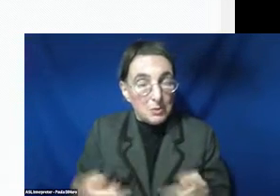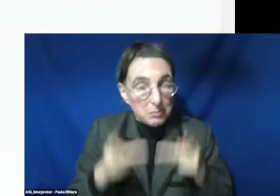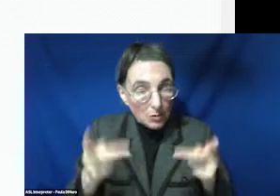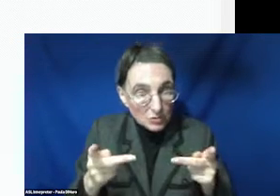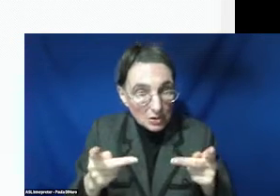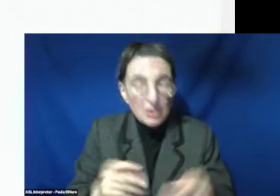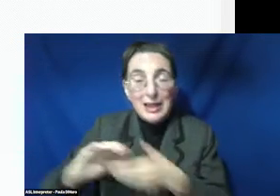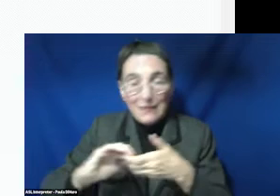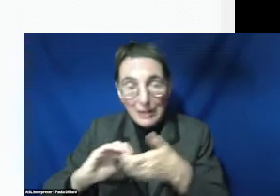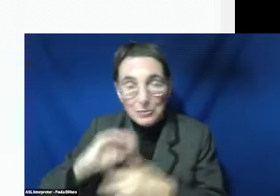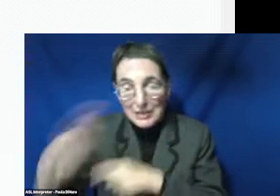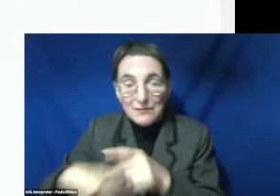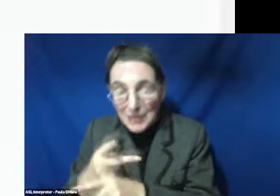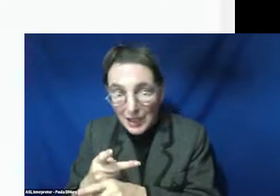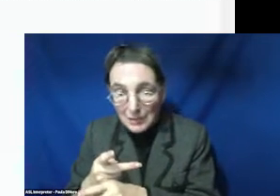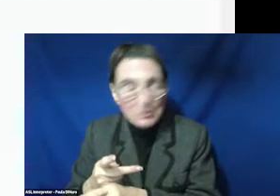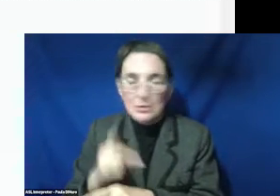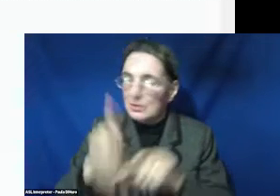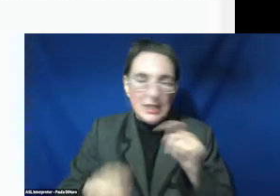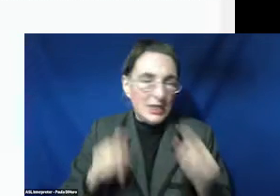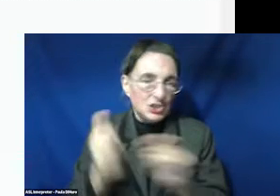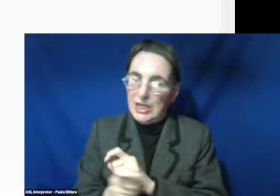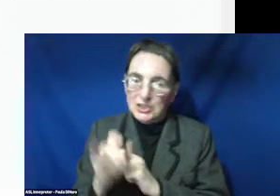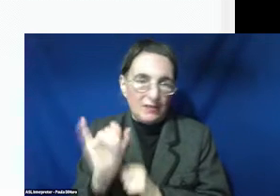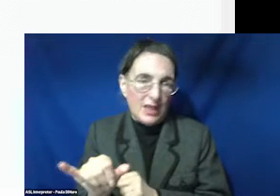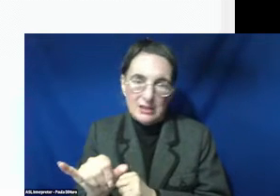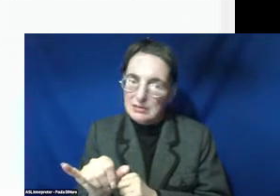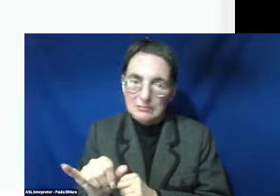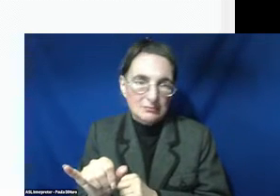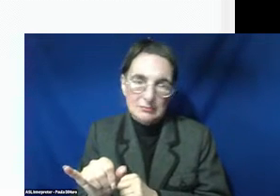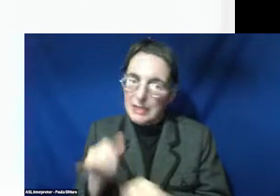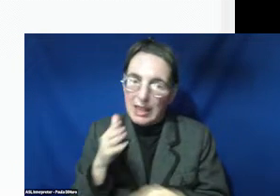your solicitation, you can't change those elements after the fact.